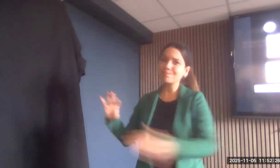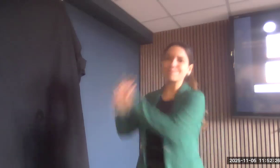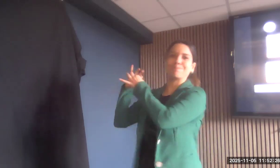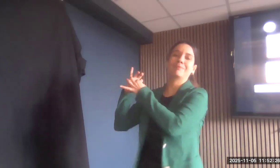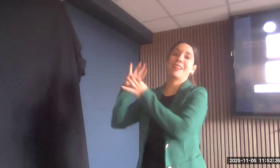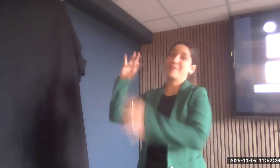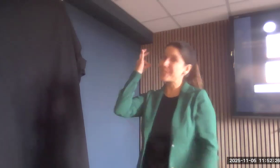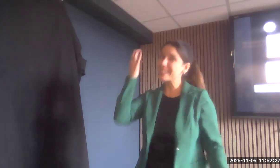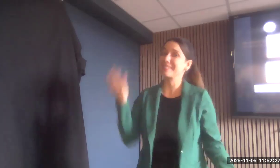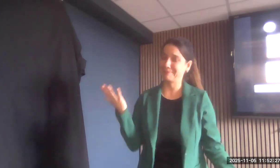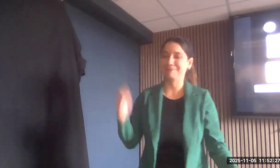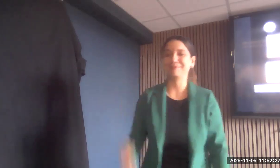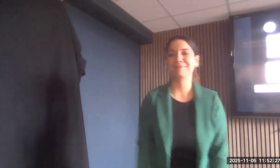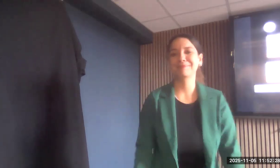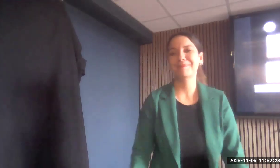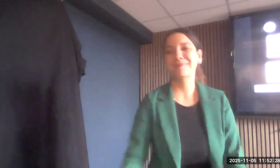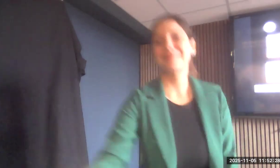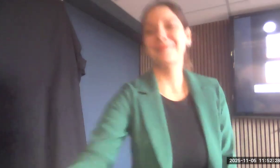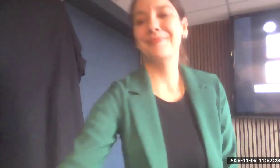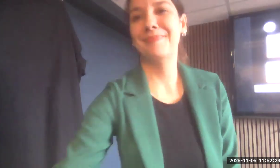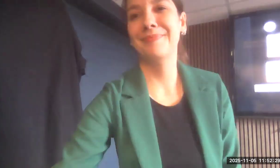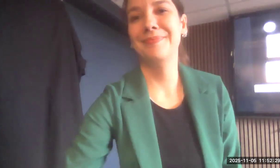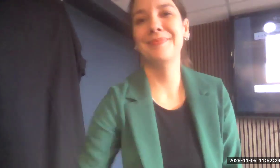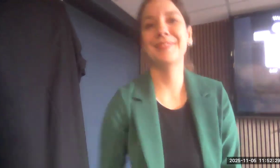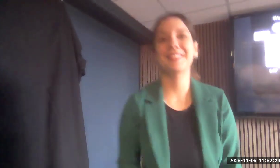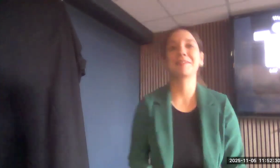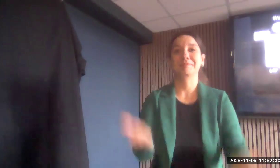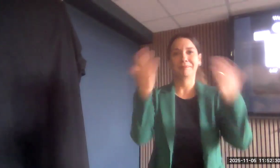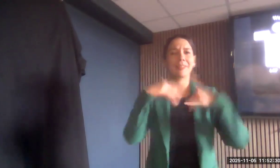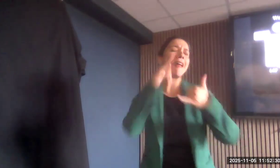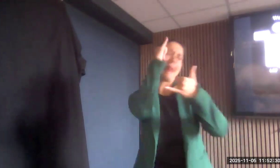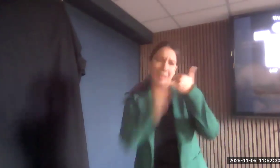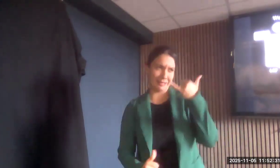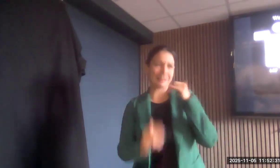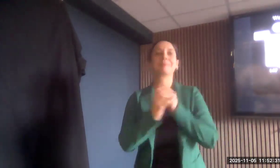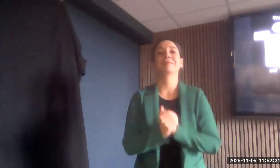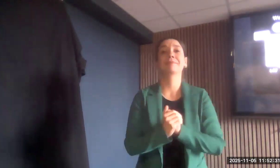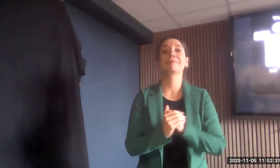And I think it's important to be able to show that we have this, and this sign, again, relates to the LSF sign.